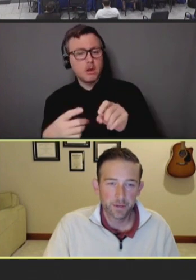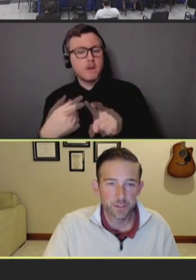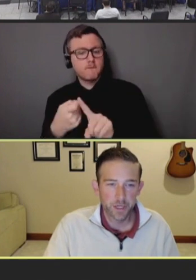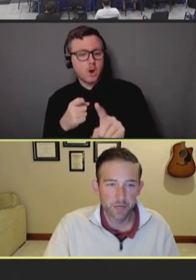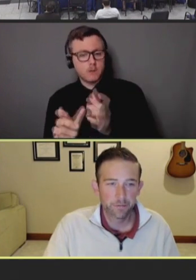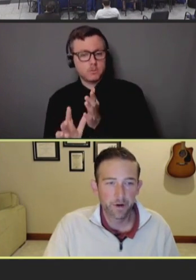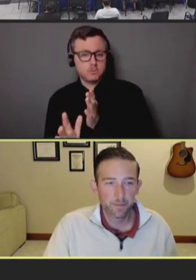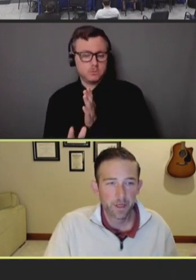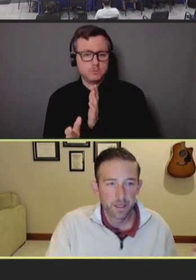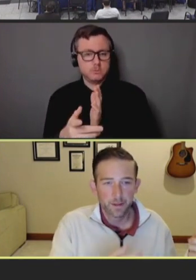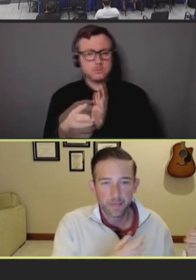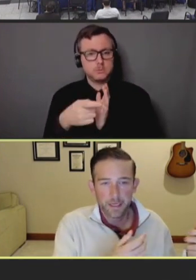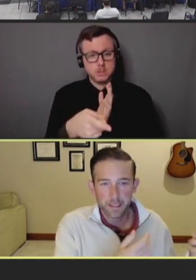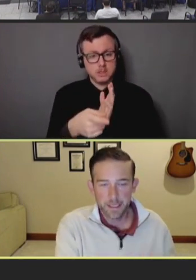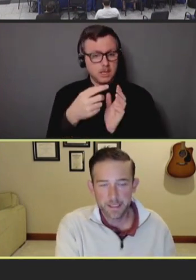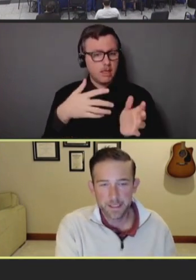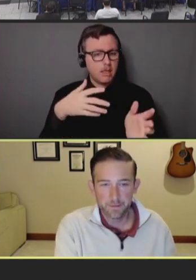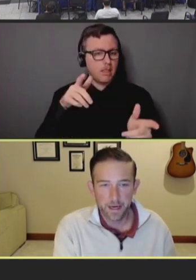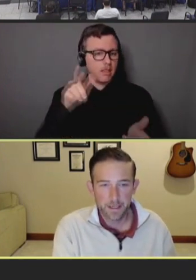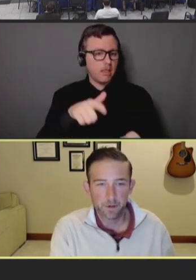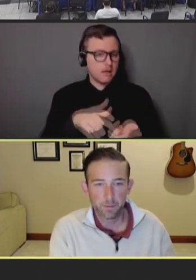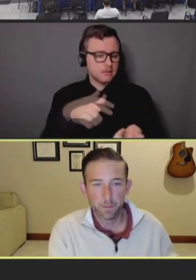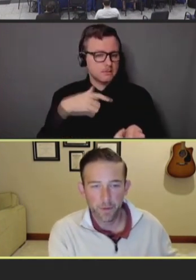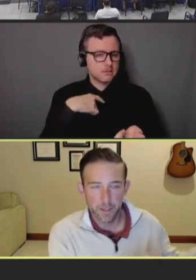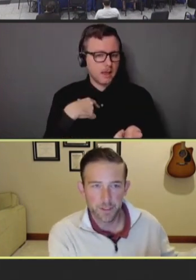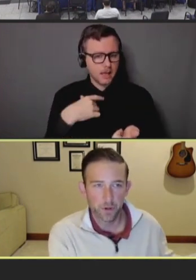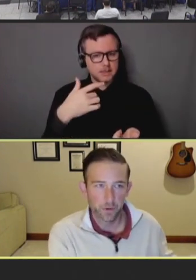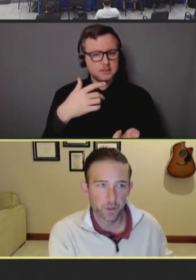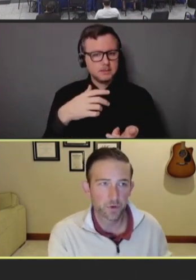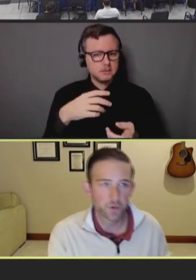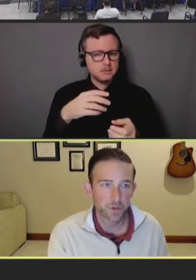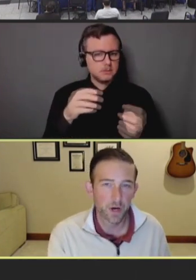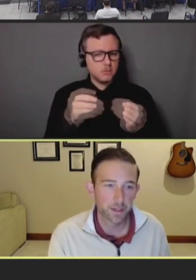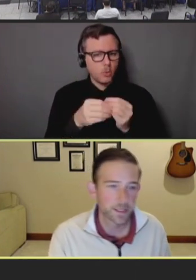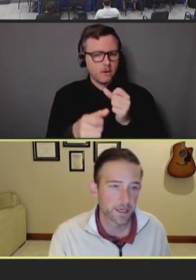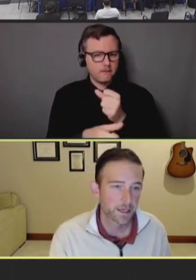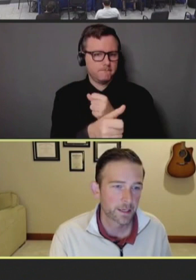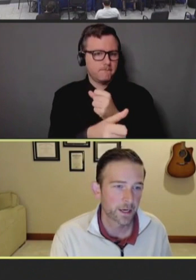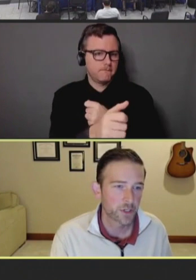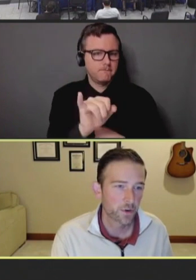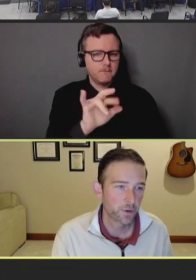shed from the existing vaccine? Remember the historical controlled trials that I showed you.